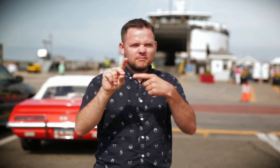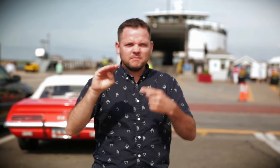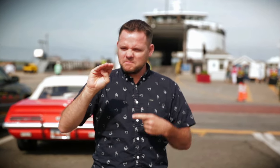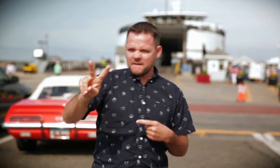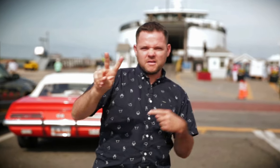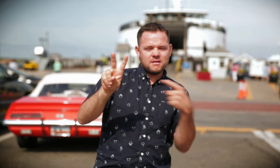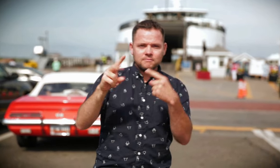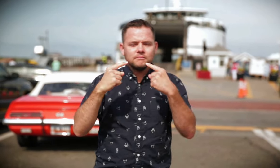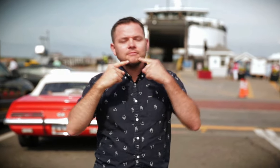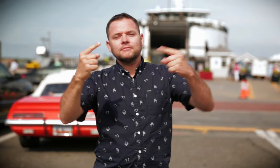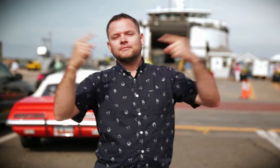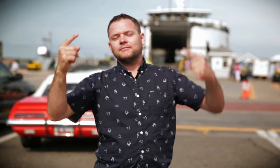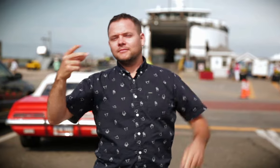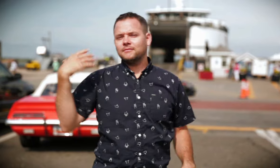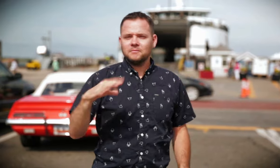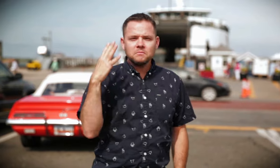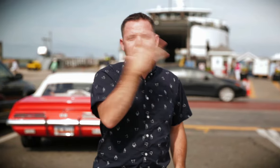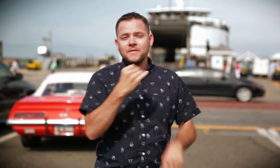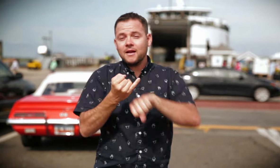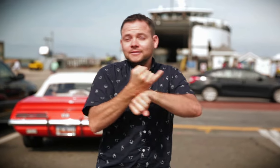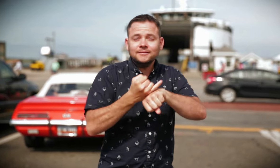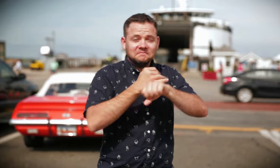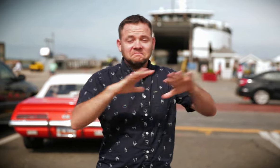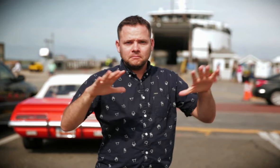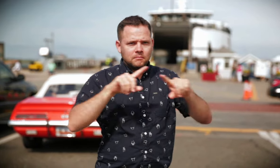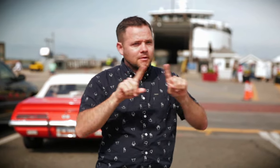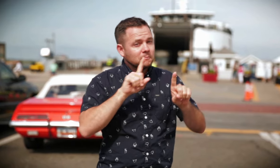It's an island famed for its beauty but